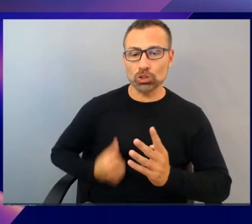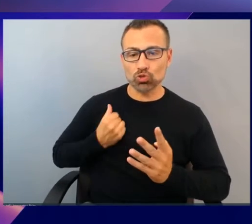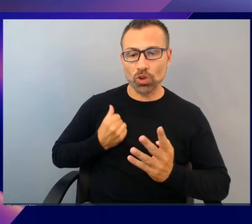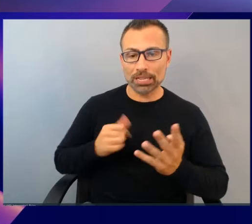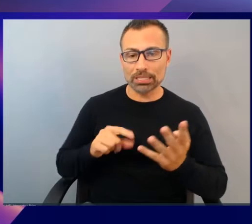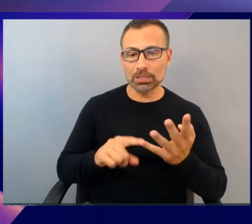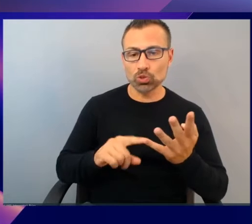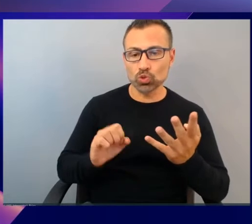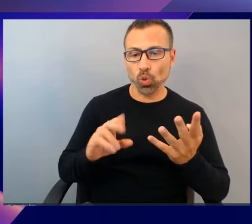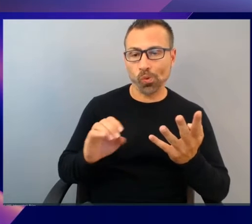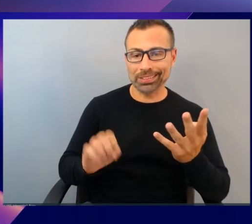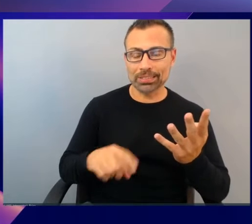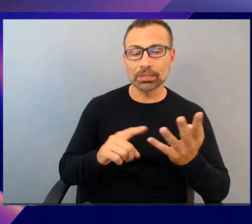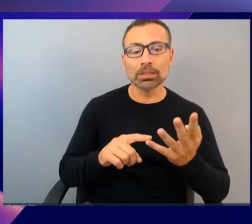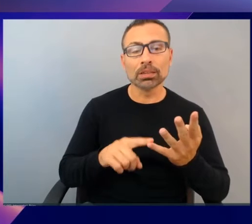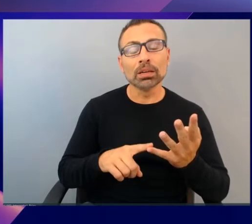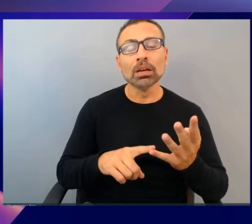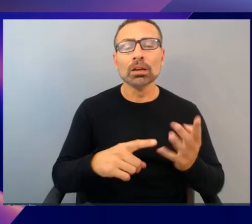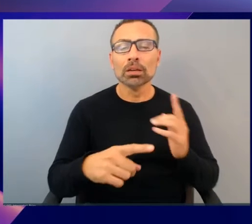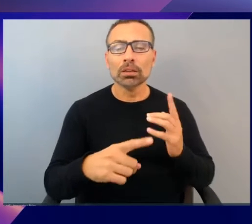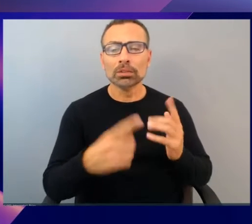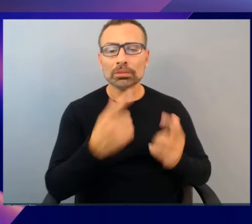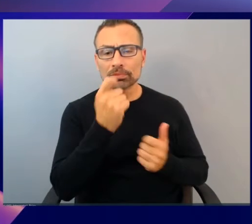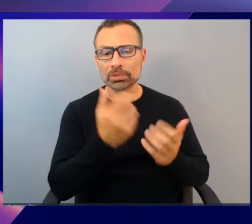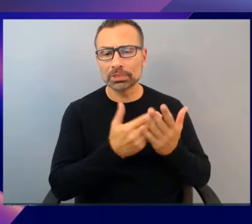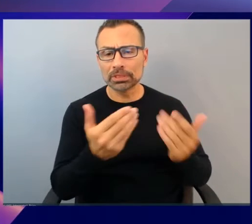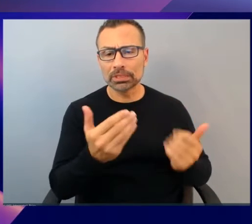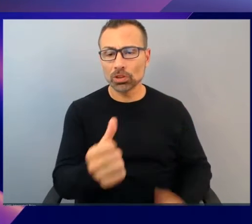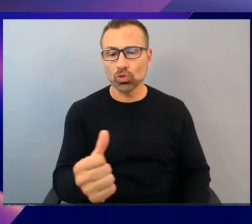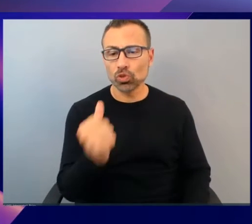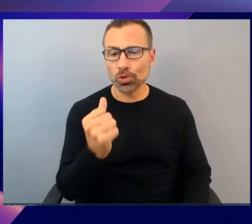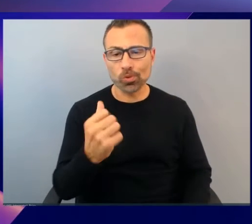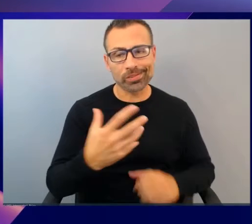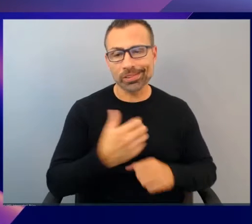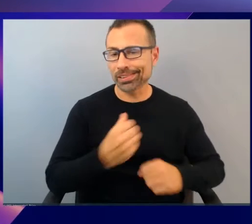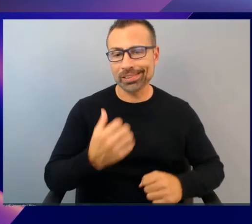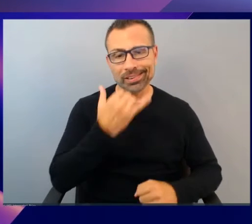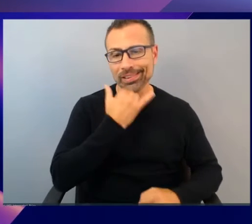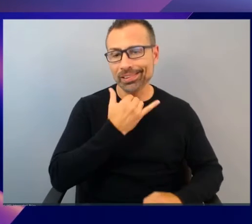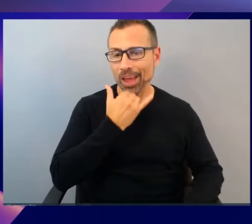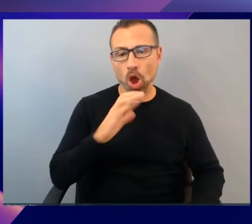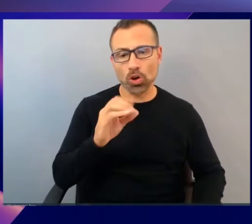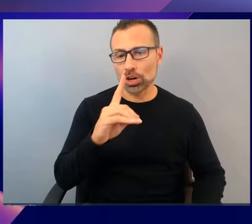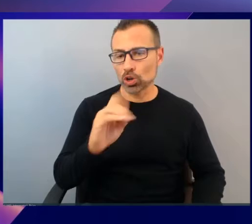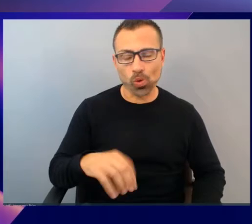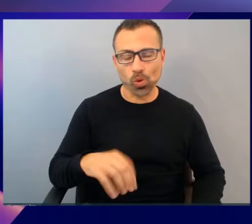and some interesting things here. You won't actually receive an error code or an error message at all.